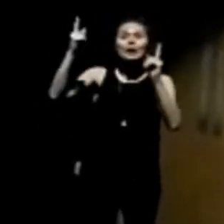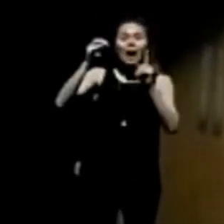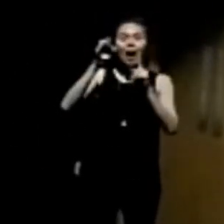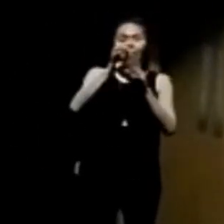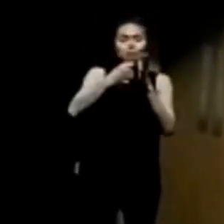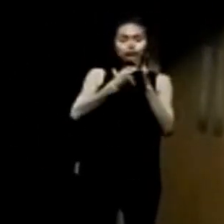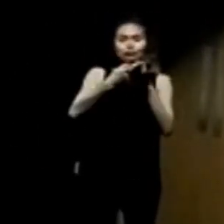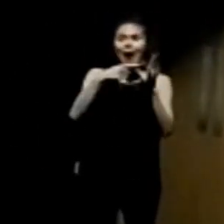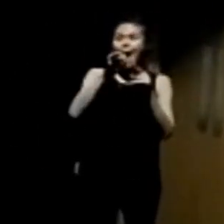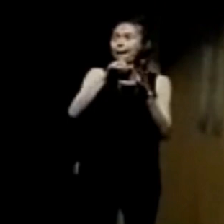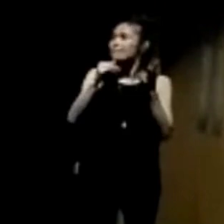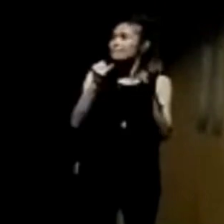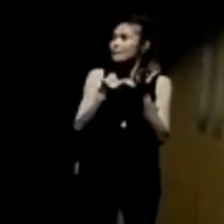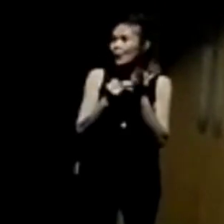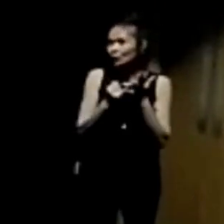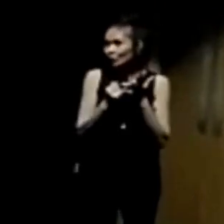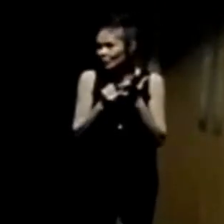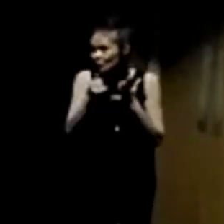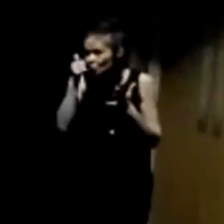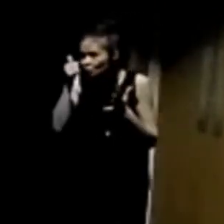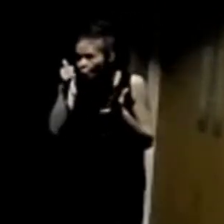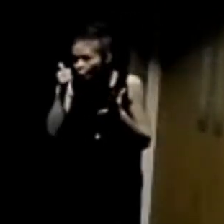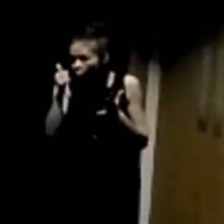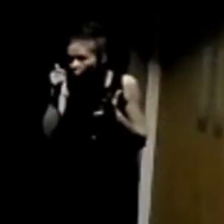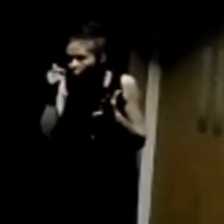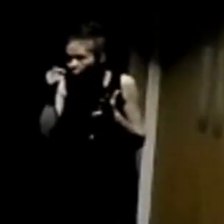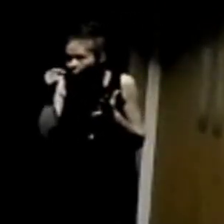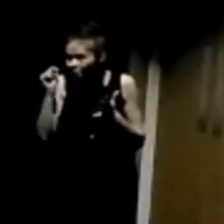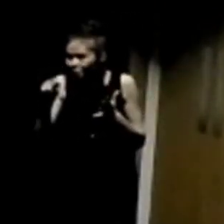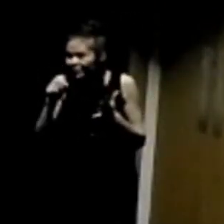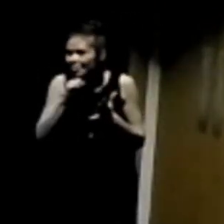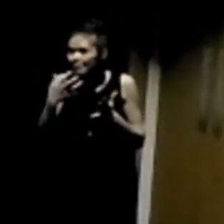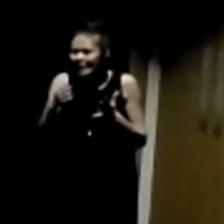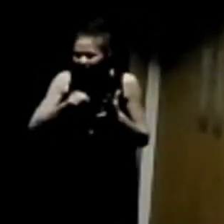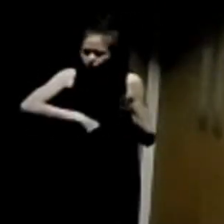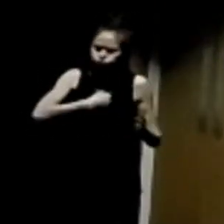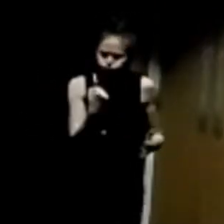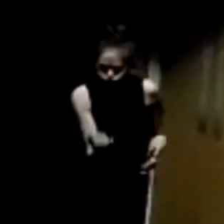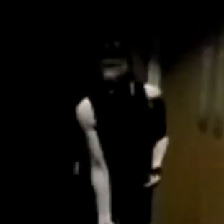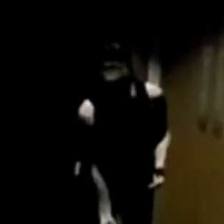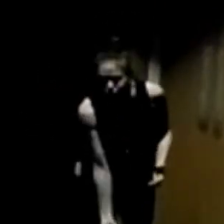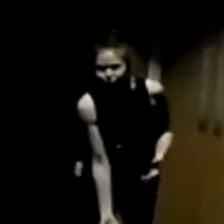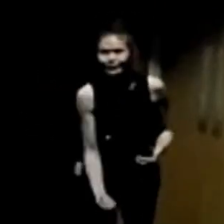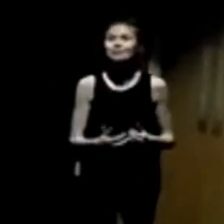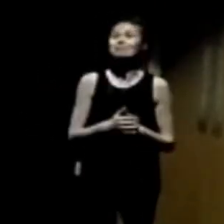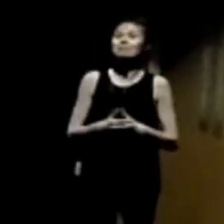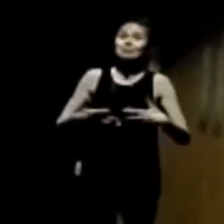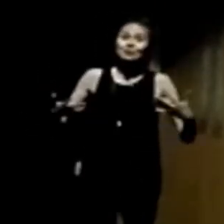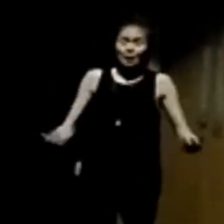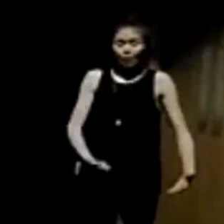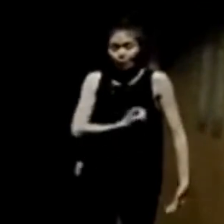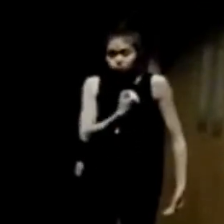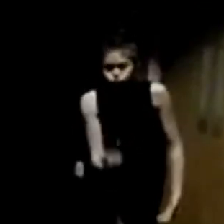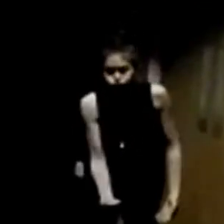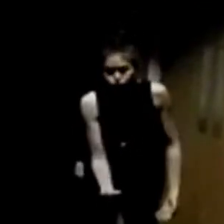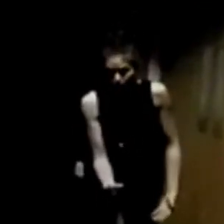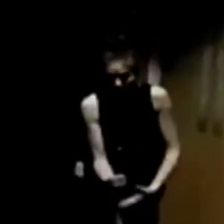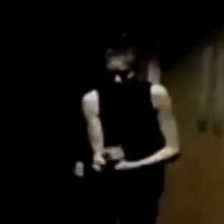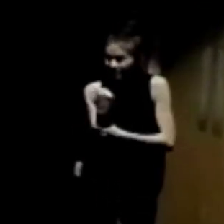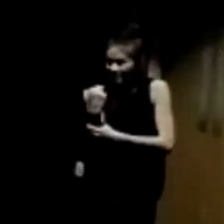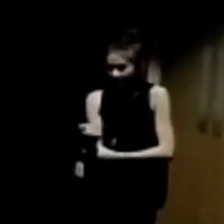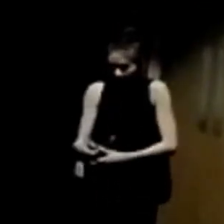he has one rather unusual feature, which is an enormous penis so big that he has to push it in on a wheelbarrow.